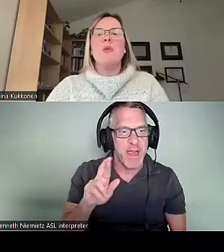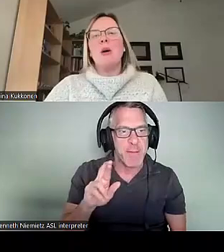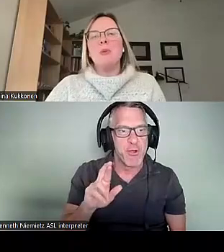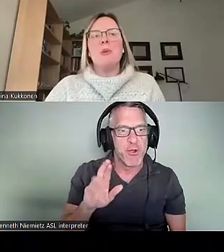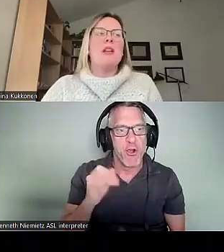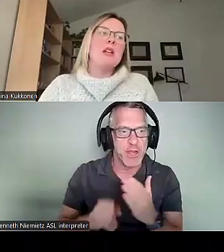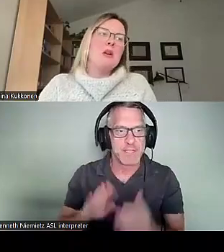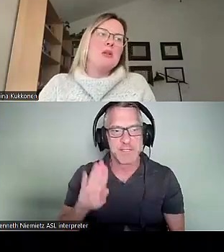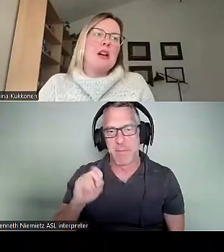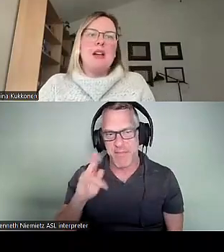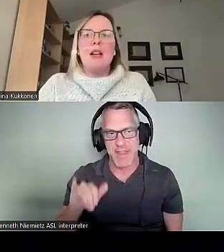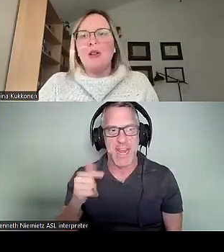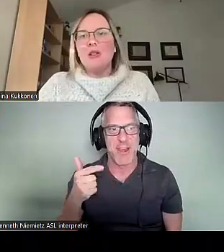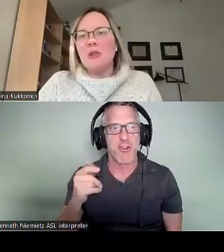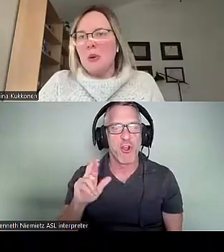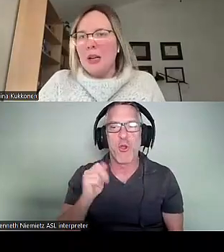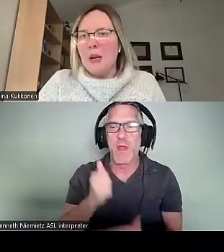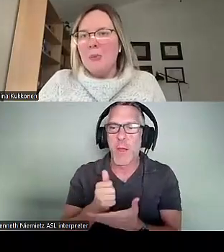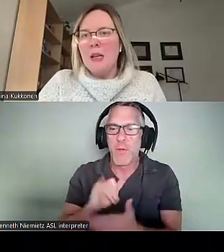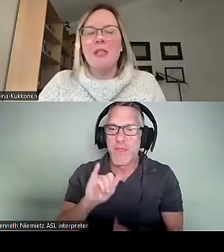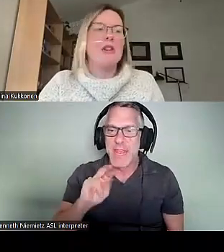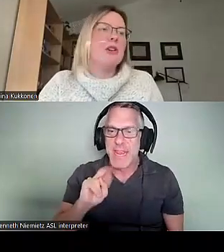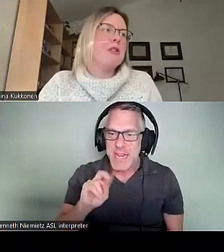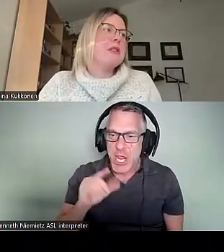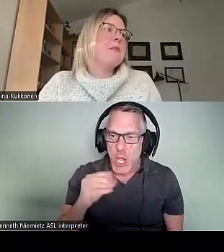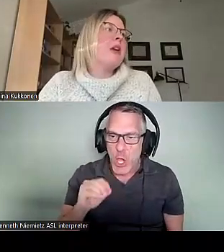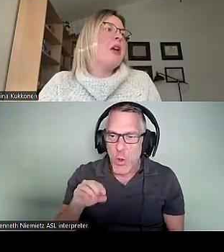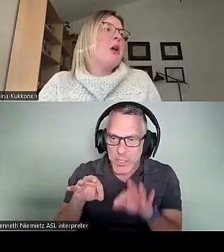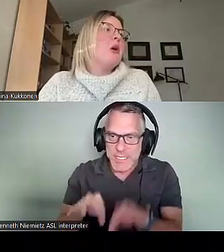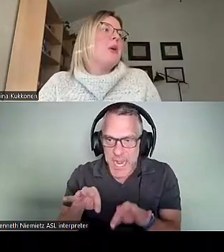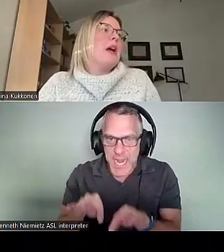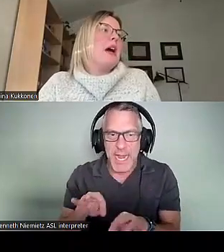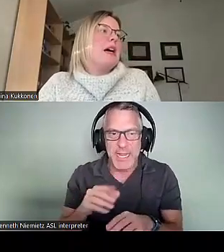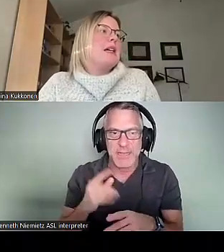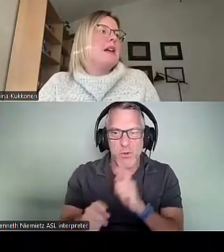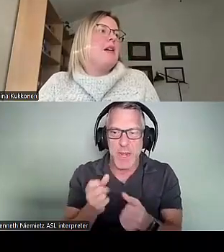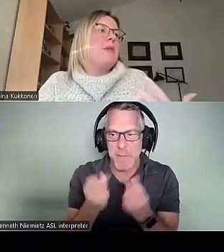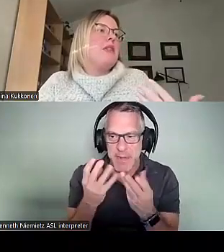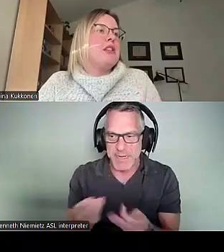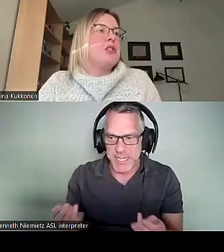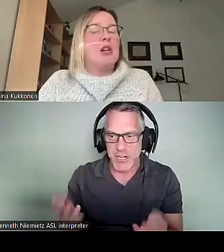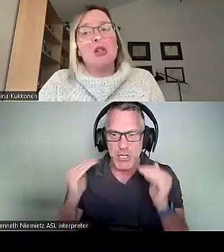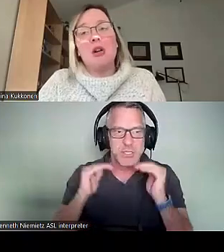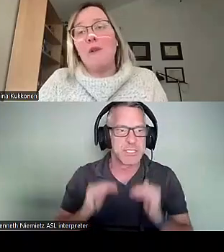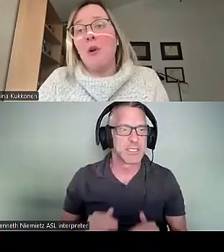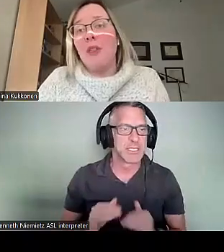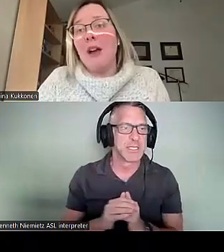who helped with indigo dyeing and also donated many materials. We had the instructor for that